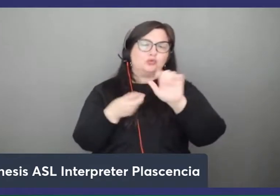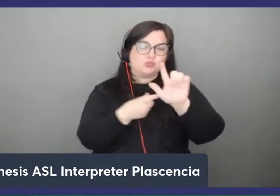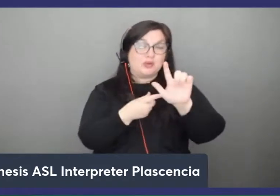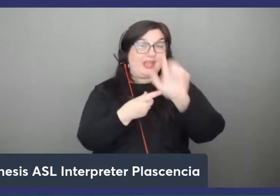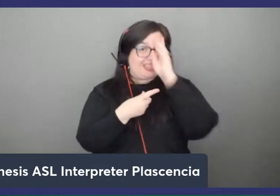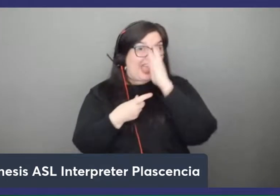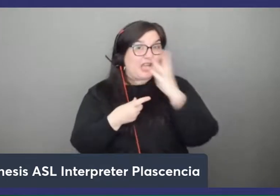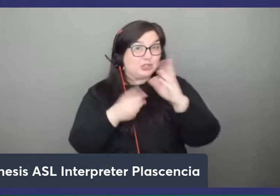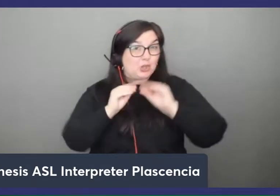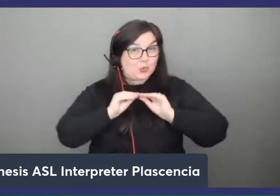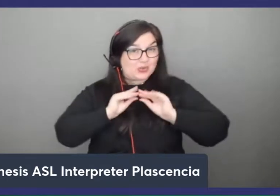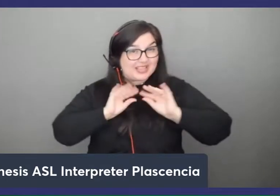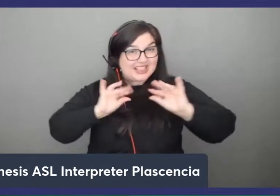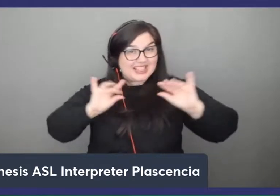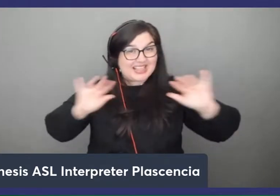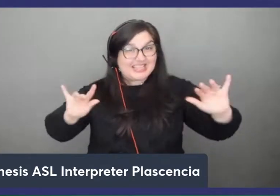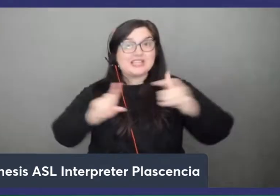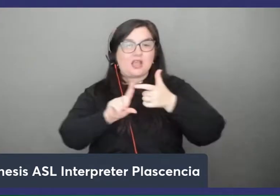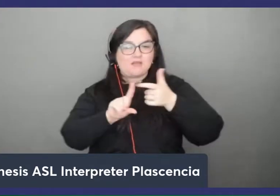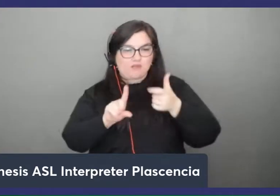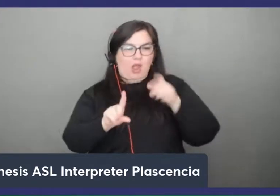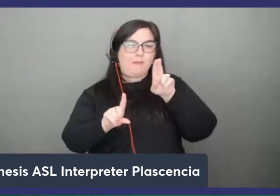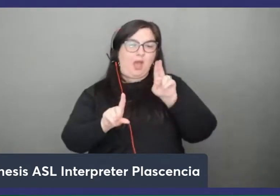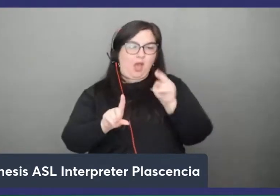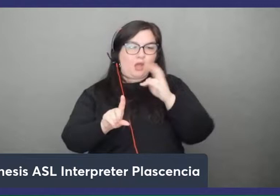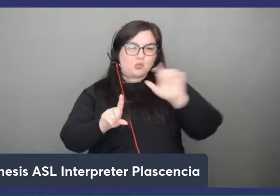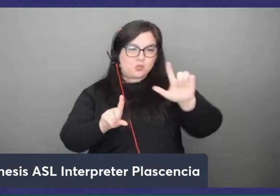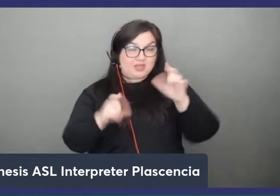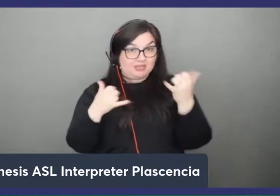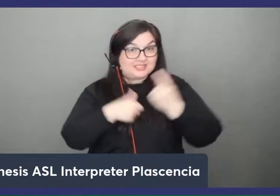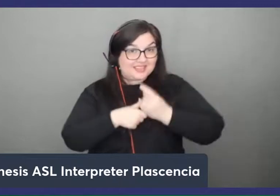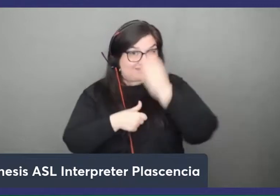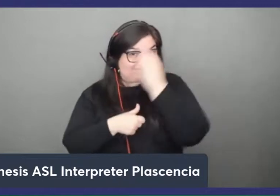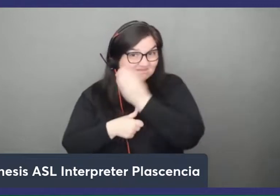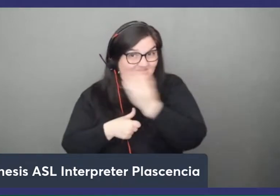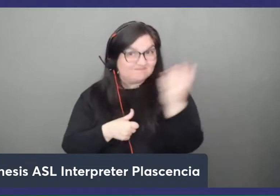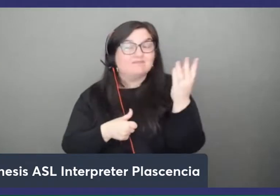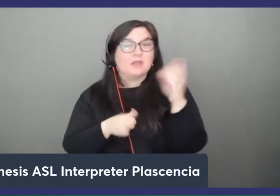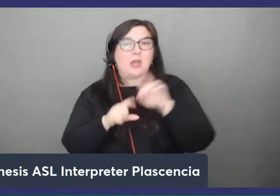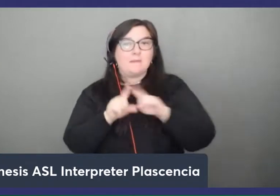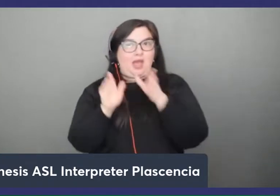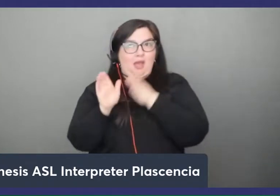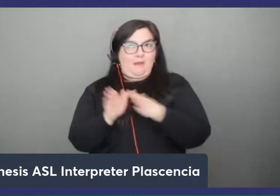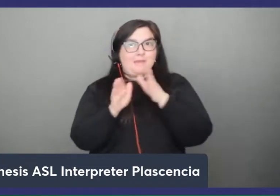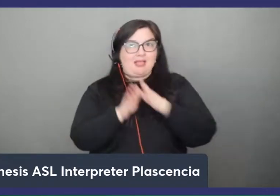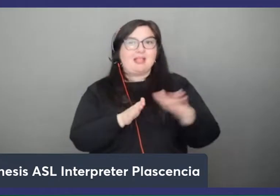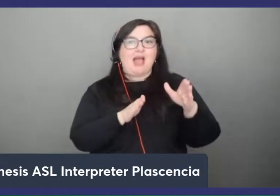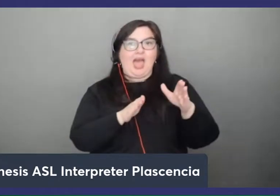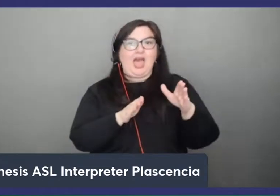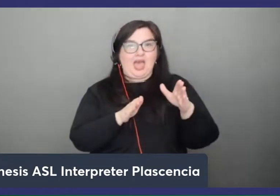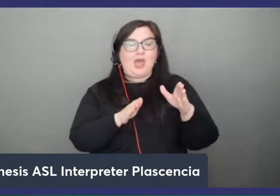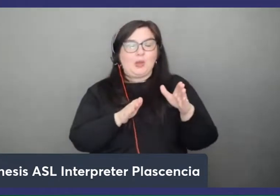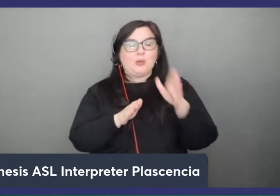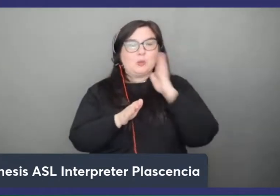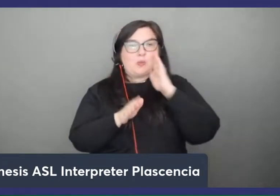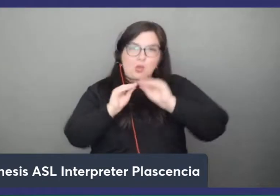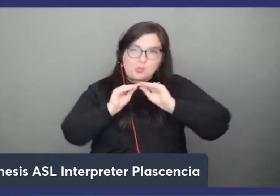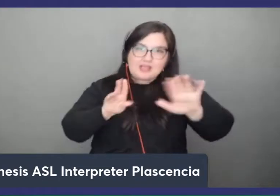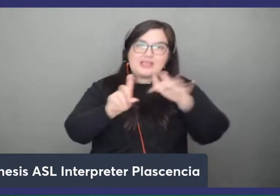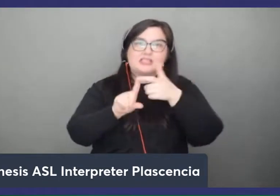We'll talk about it later in our demo as well. But we have plans to release it for Unity and support other platforms as well.